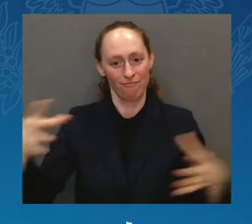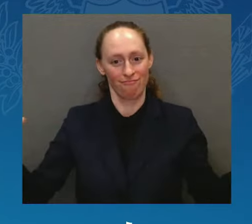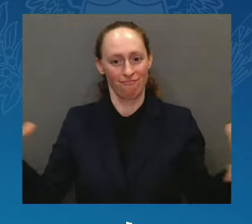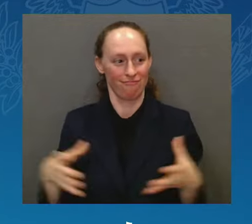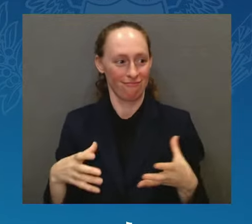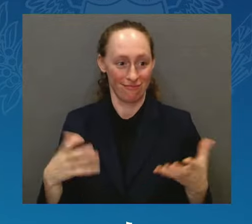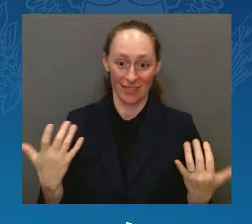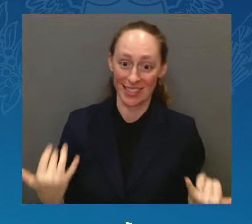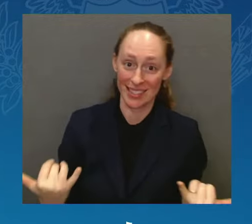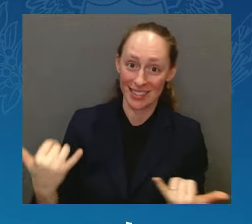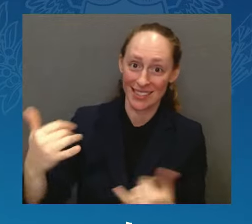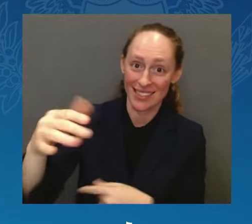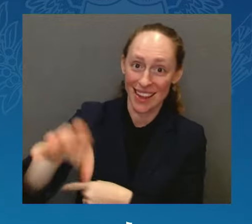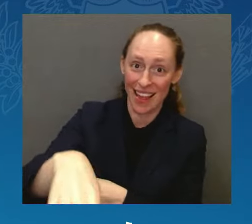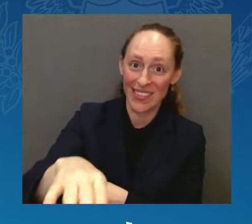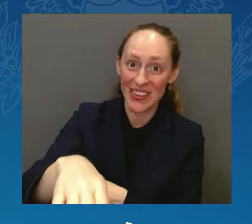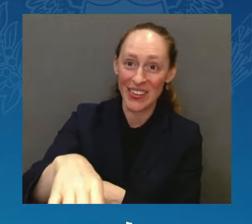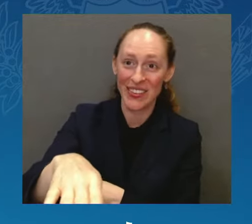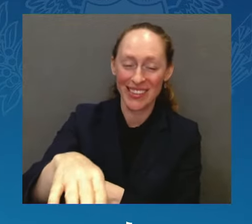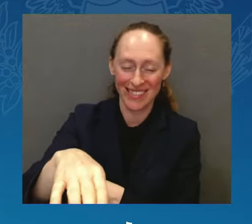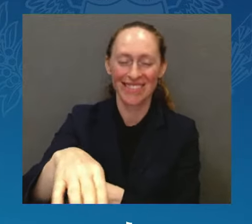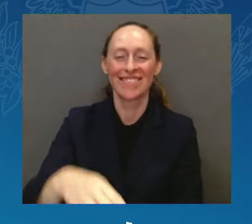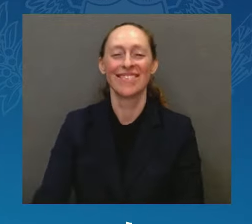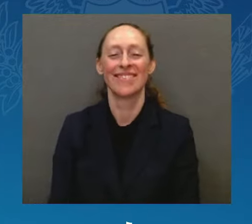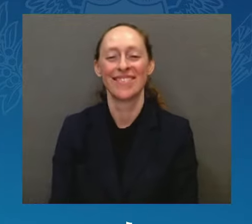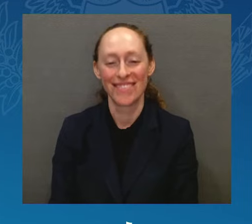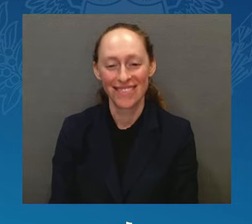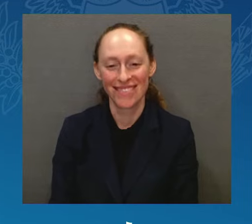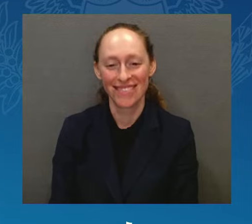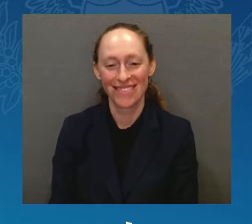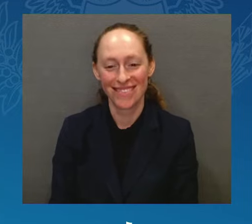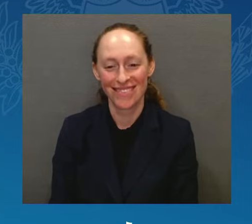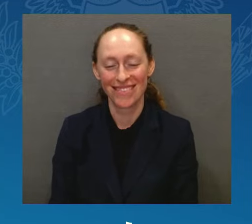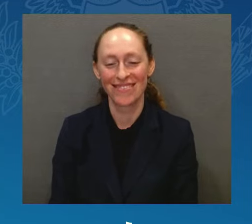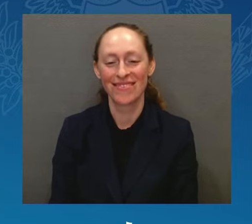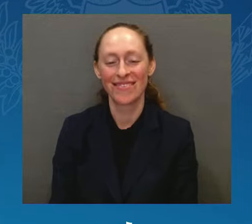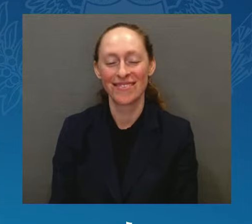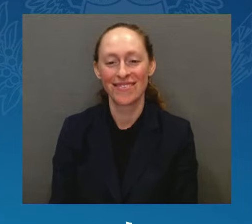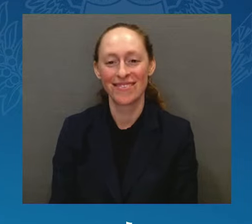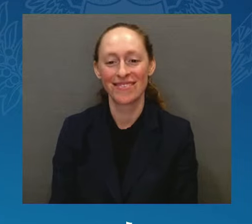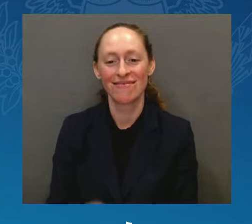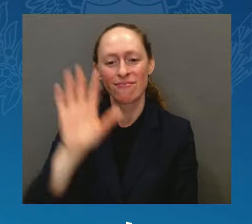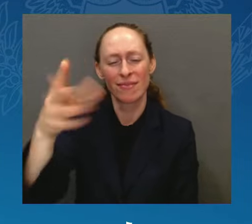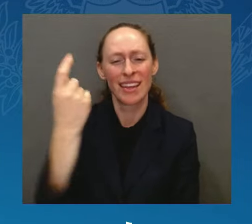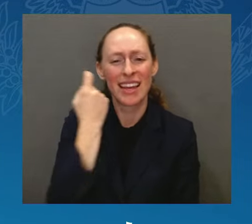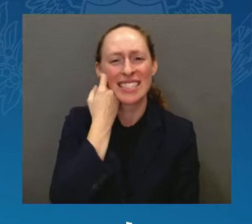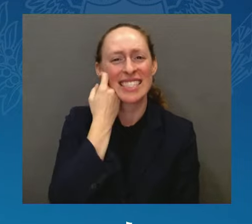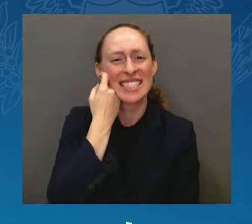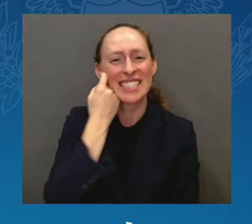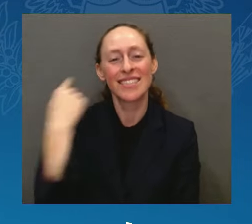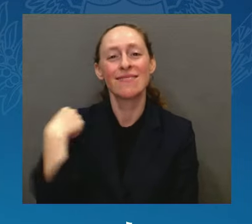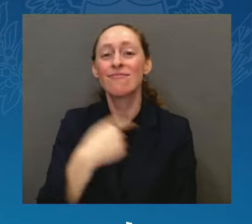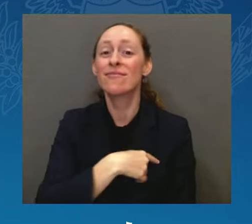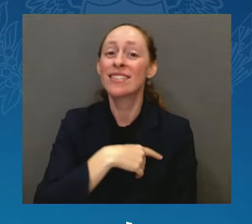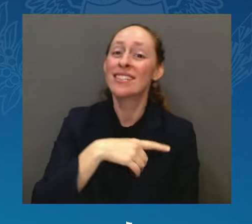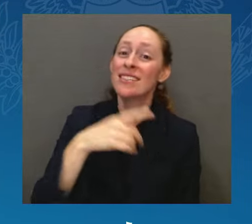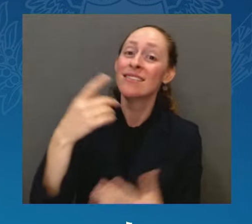So, we were just listening to the Mariachi Joyas,